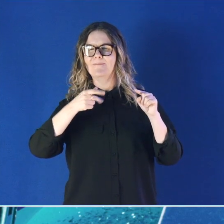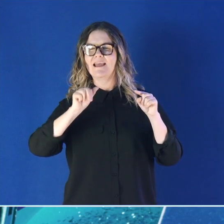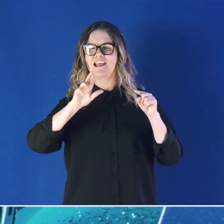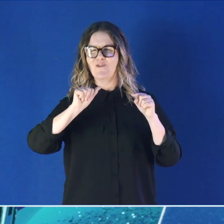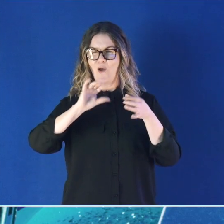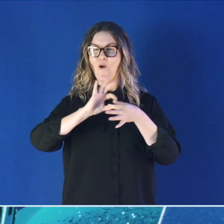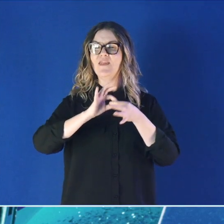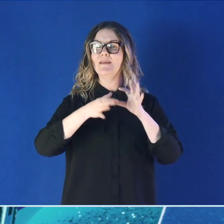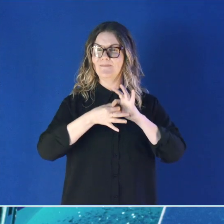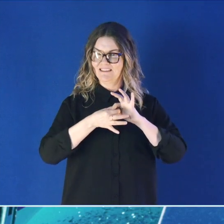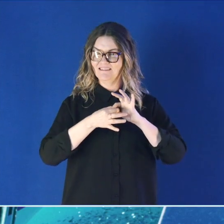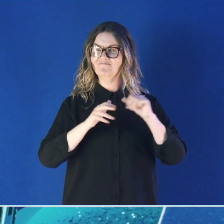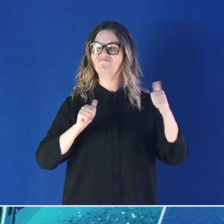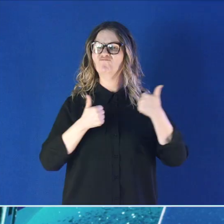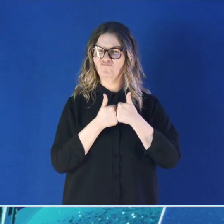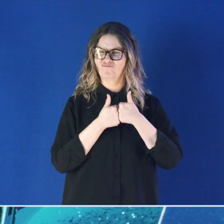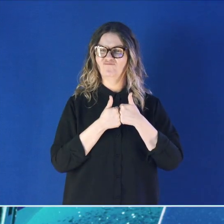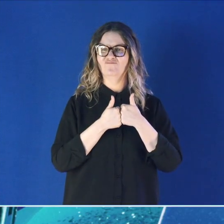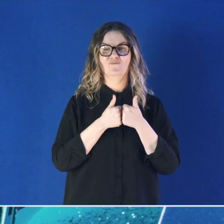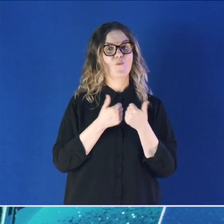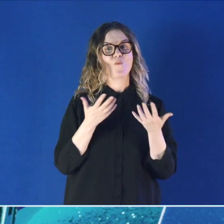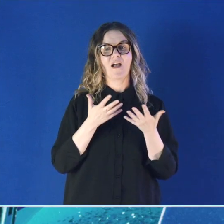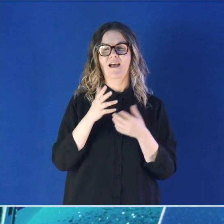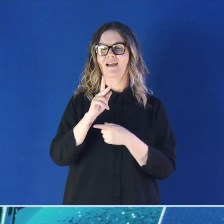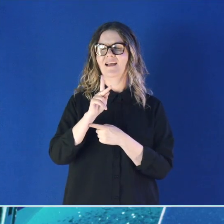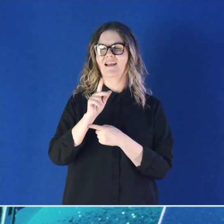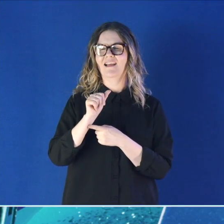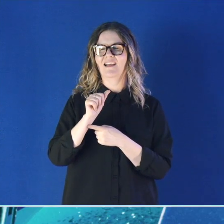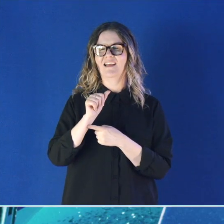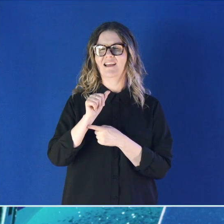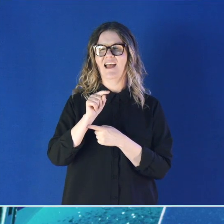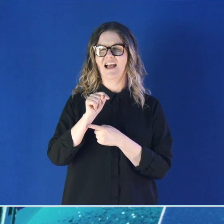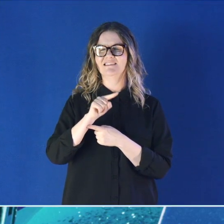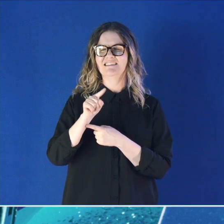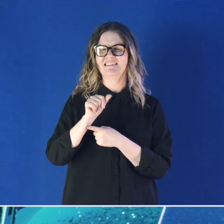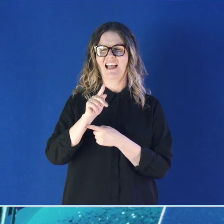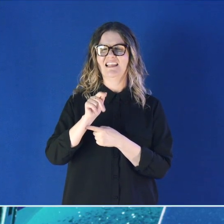These are matches that actually count. Kazakhstan and Peru are trying to qualify